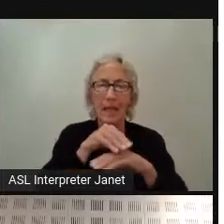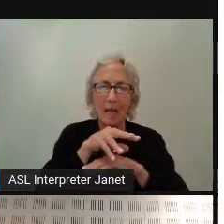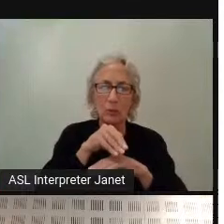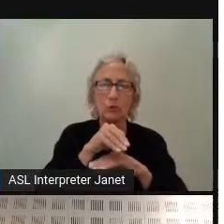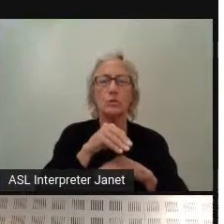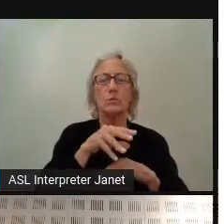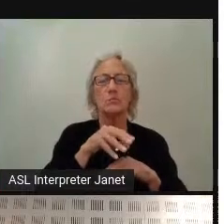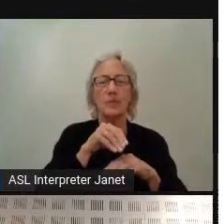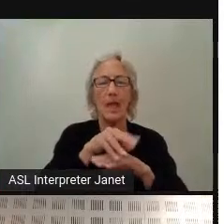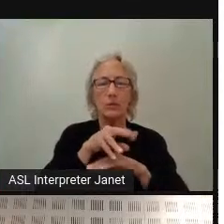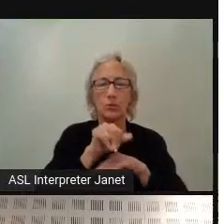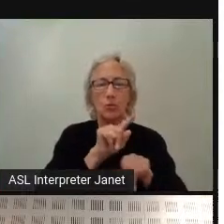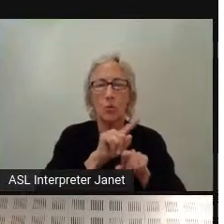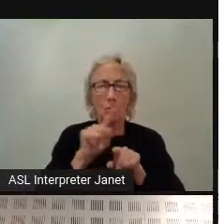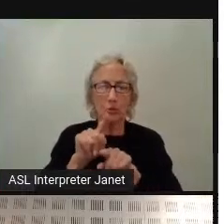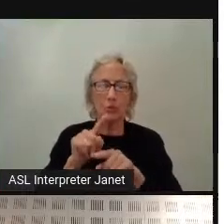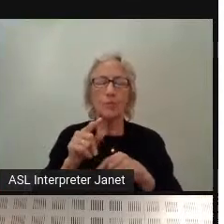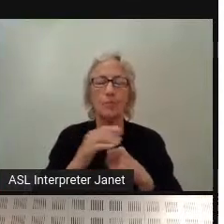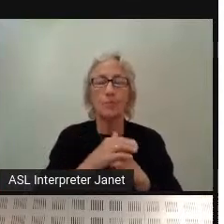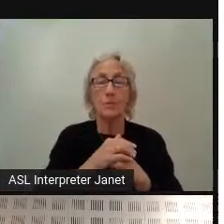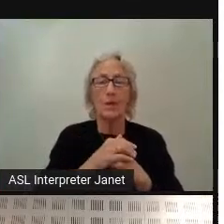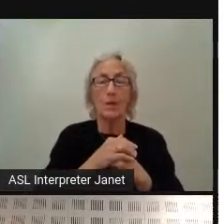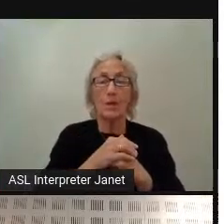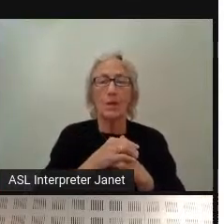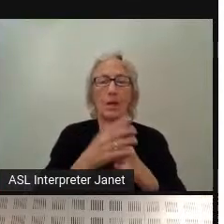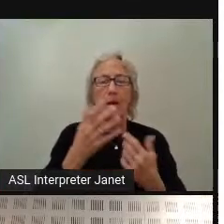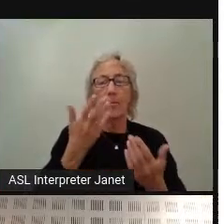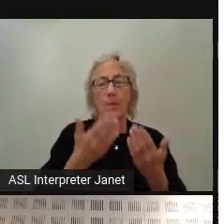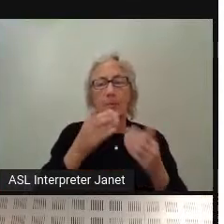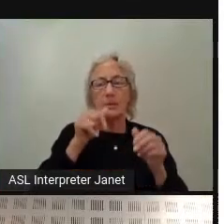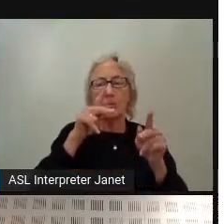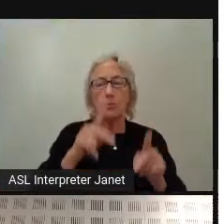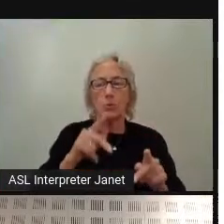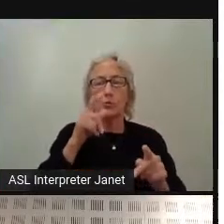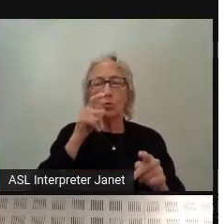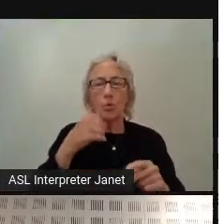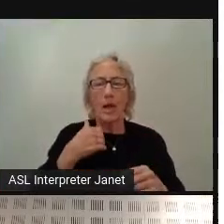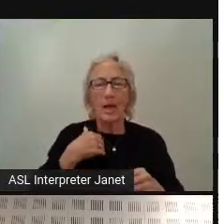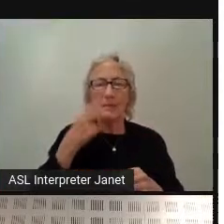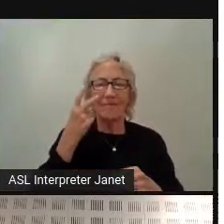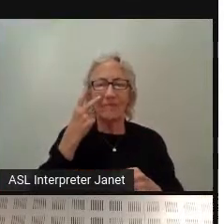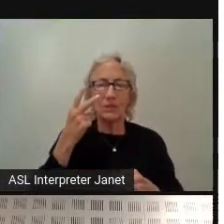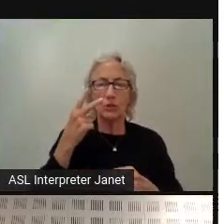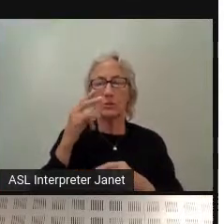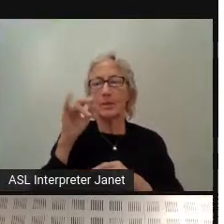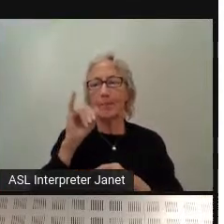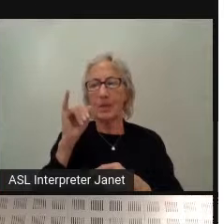also be people who are on the way to find a job or to get into a different study. We have a student counselor for that.